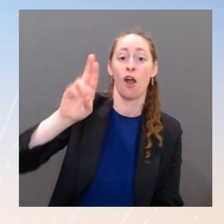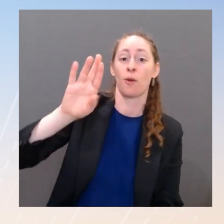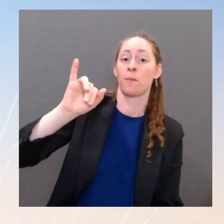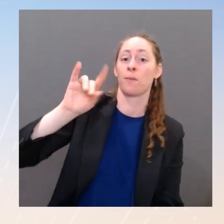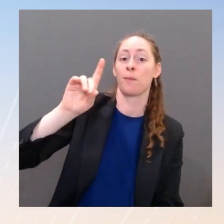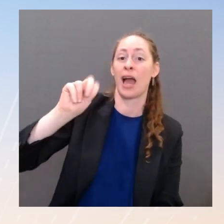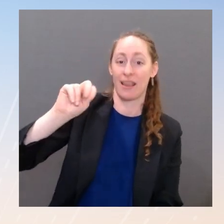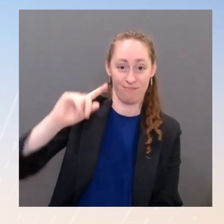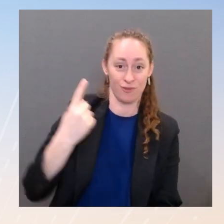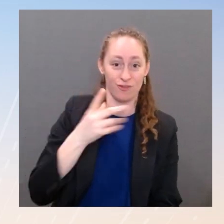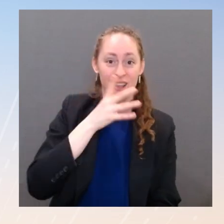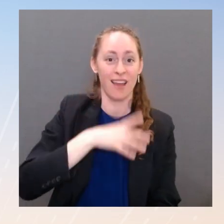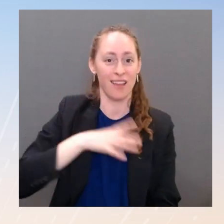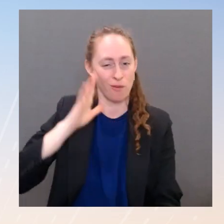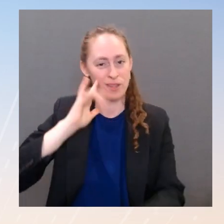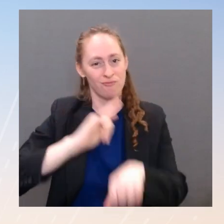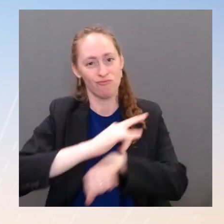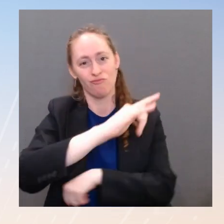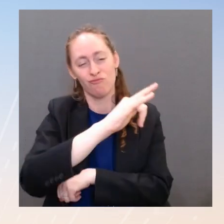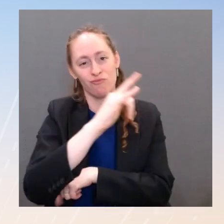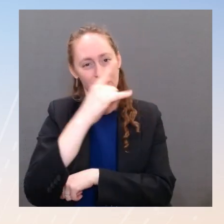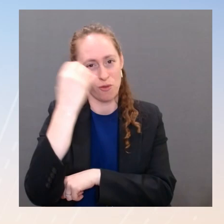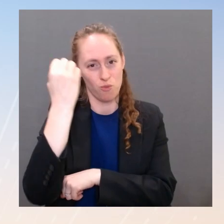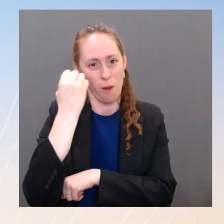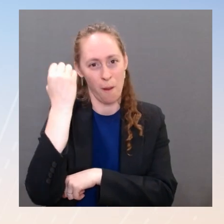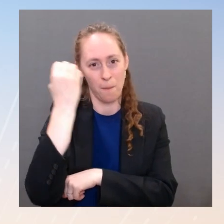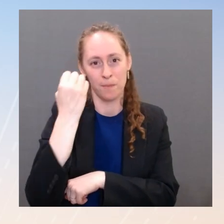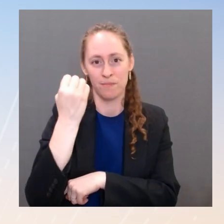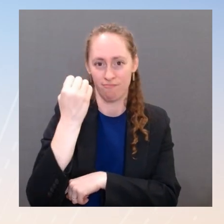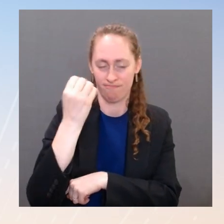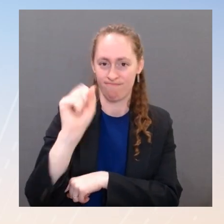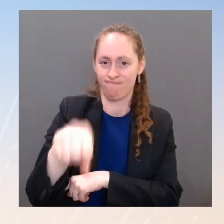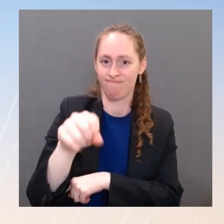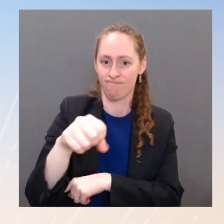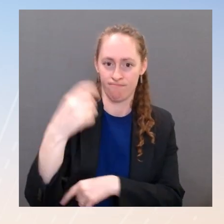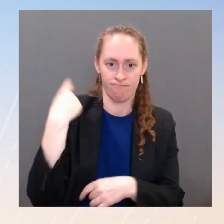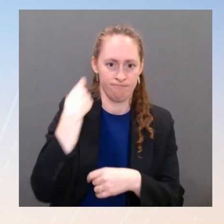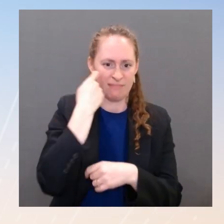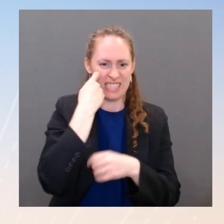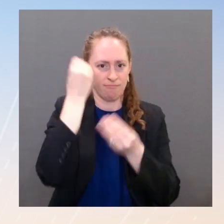As was noted in the announcement that was put out, I believe yesterday, the focus of this trip